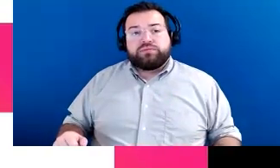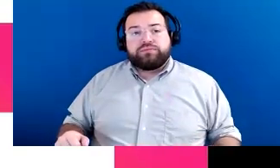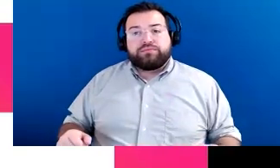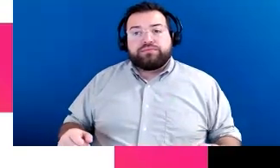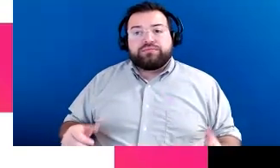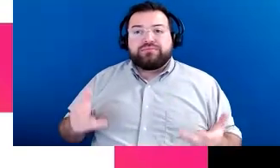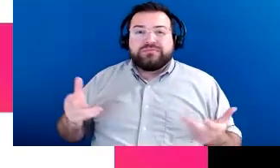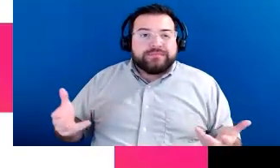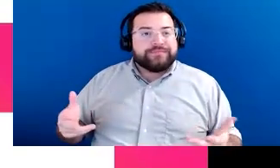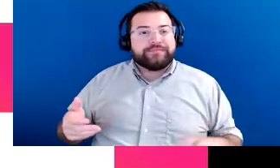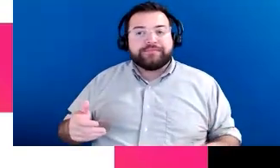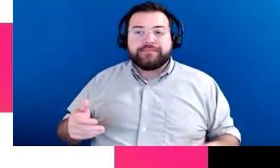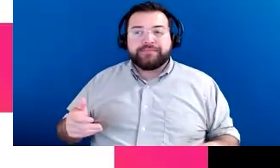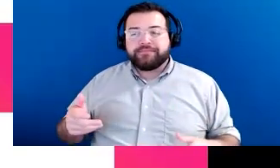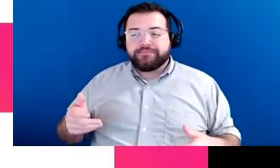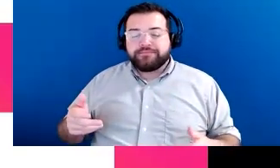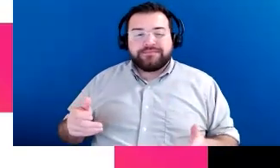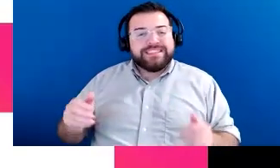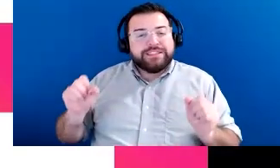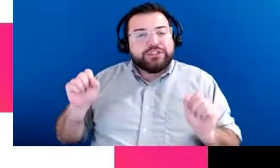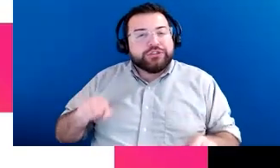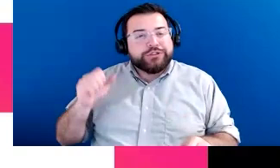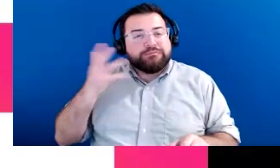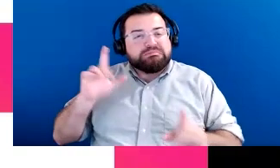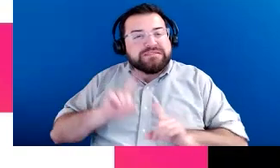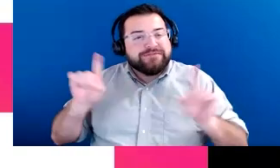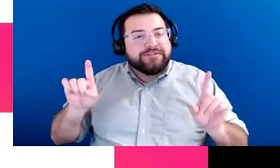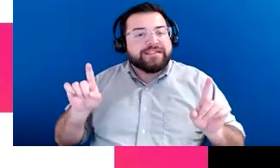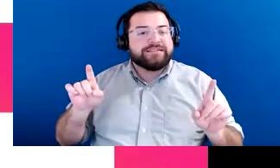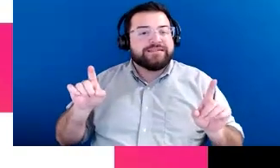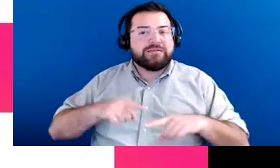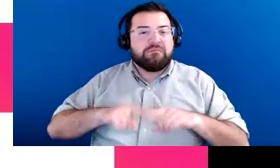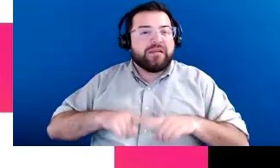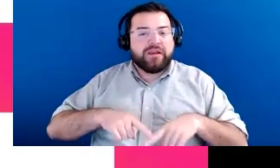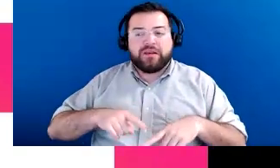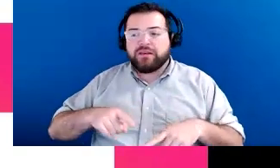it could be a little bit different for different, you know, members of the visiting team,